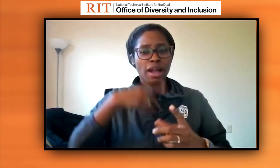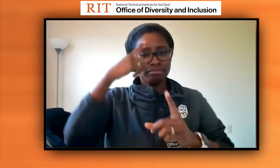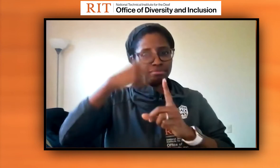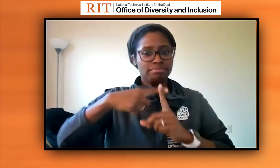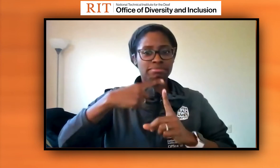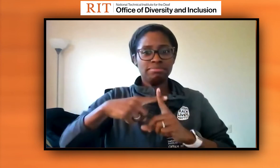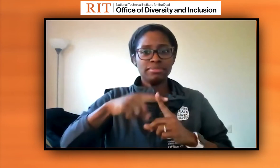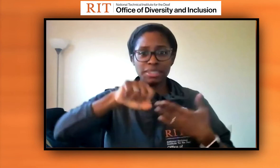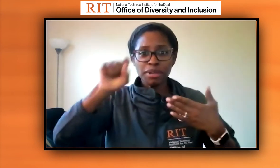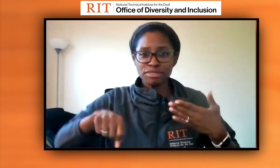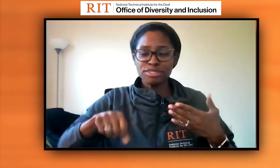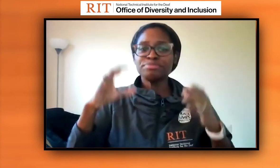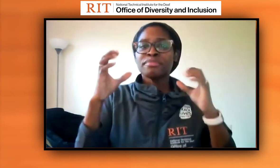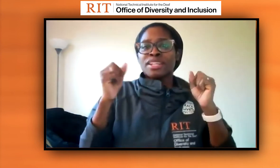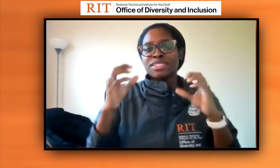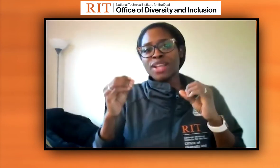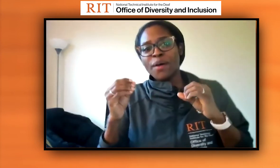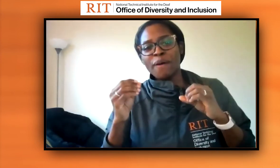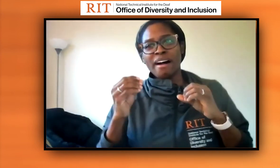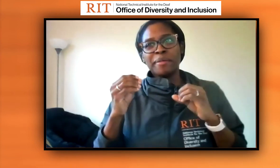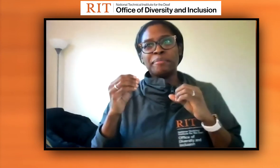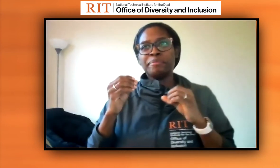The ability to remain positive and get through the semester.